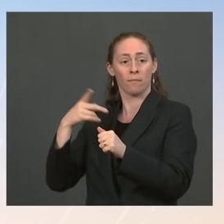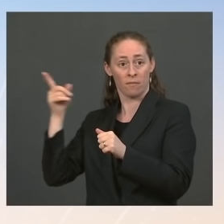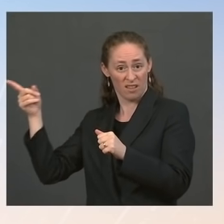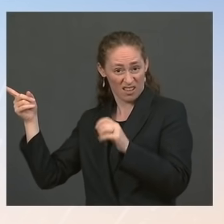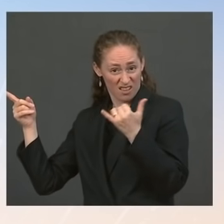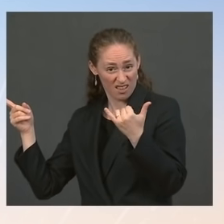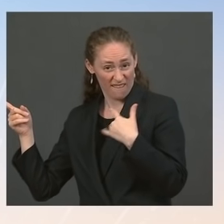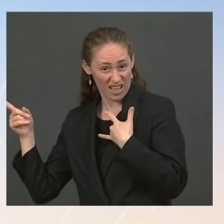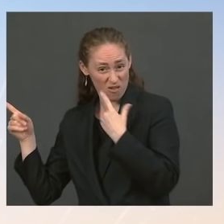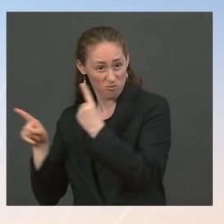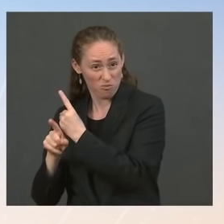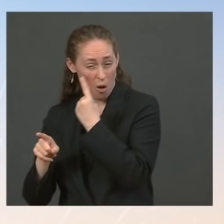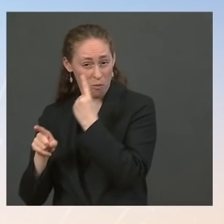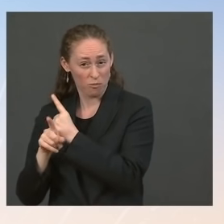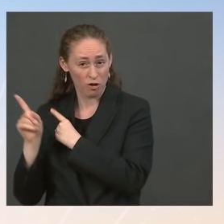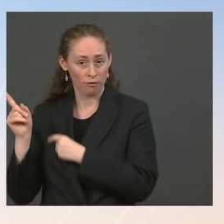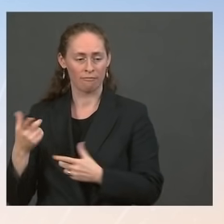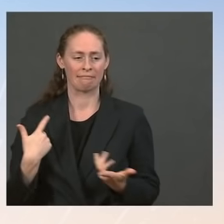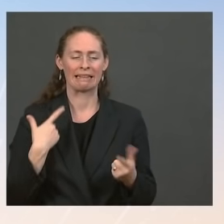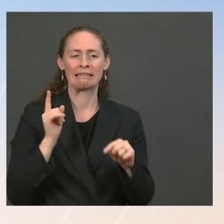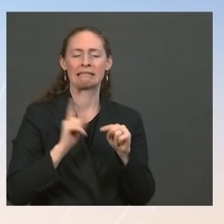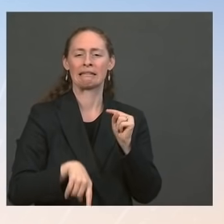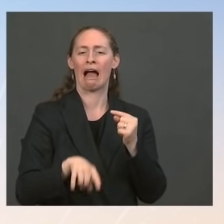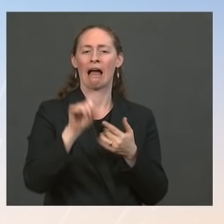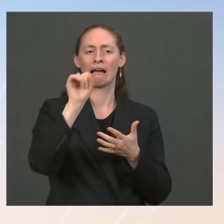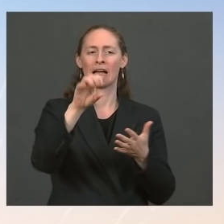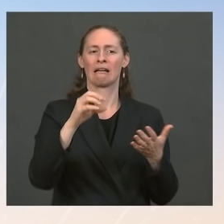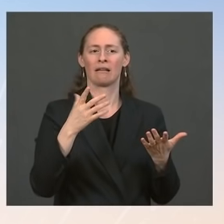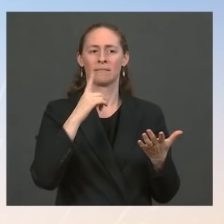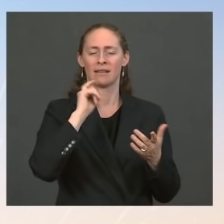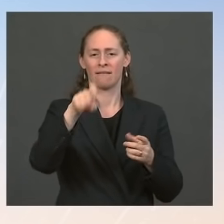Obviously, the Chairman makes his own decisions about that. The Press: But does he though?